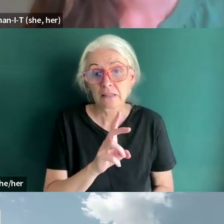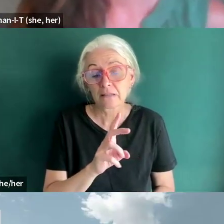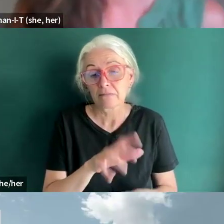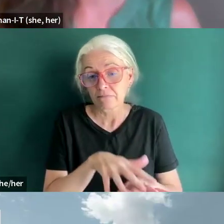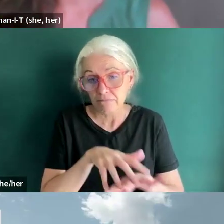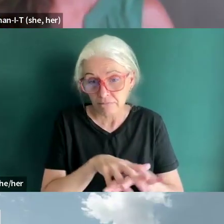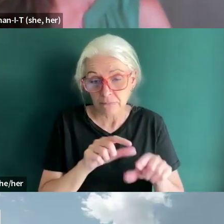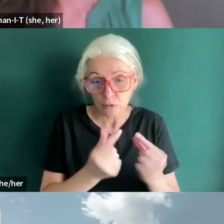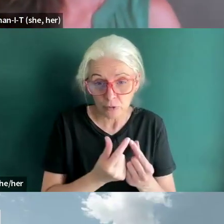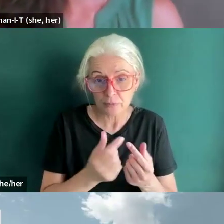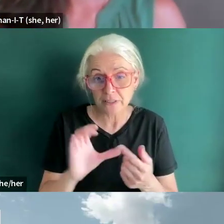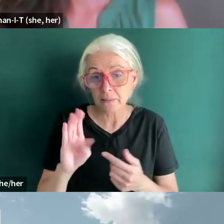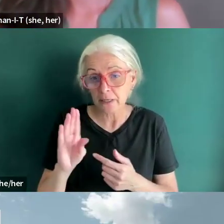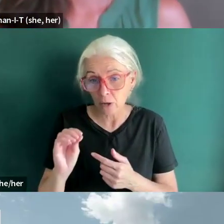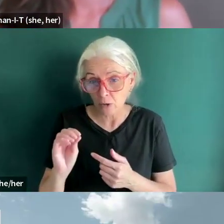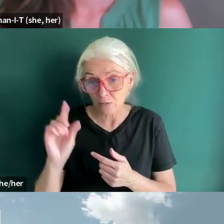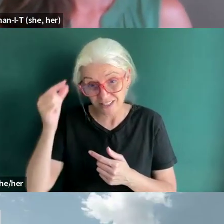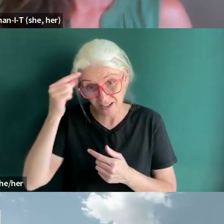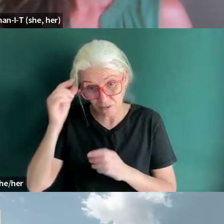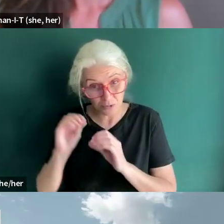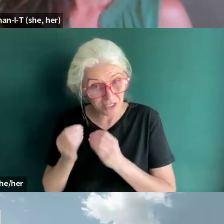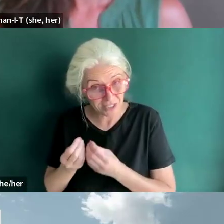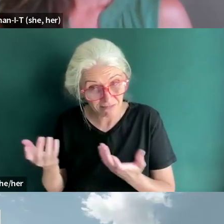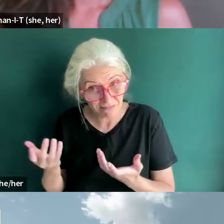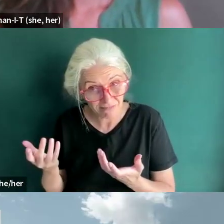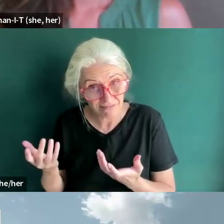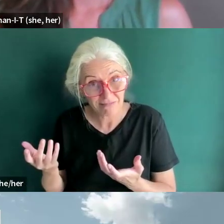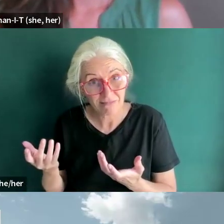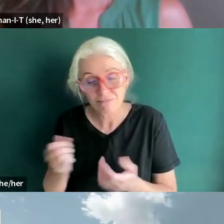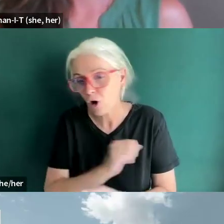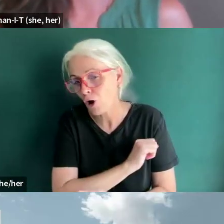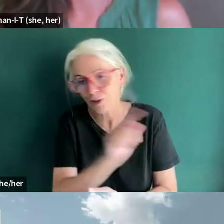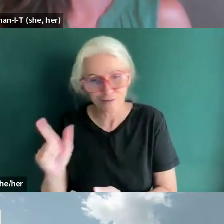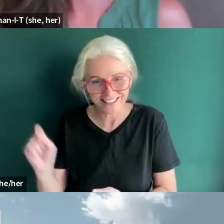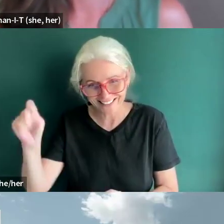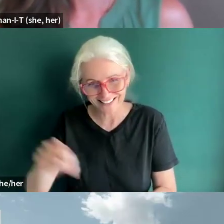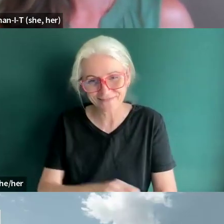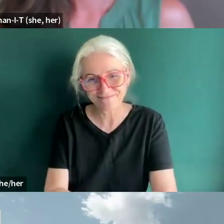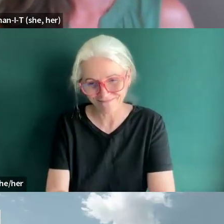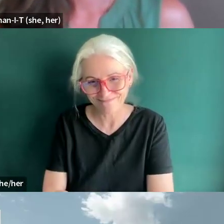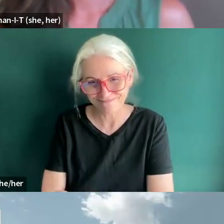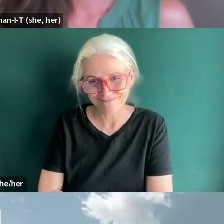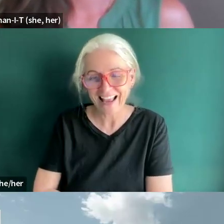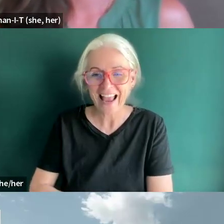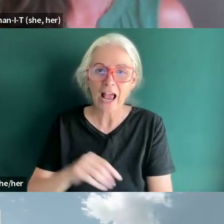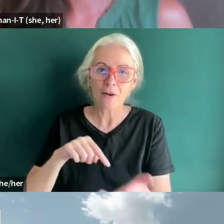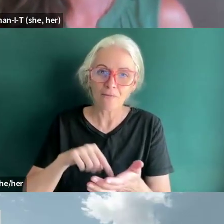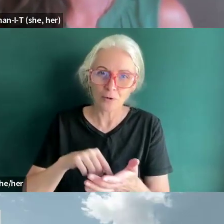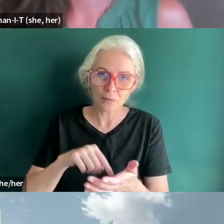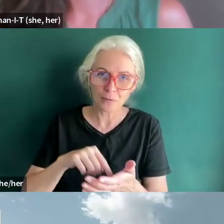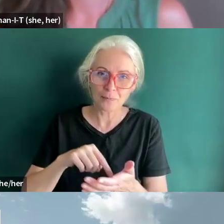organizations, even government organizations. All of that, yes. And, like, affordable housing.